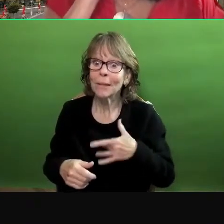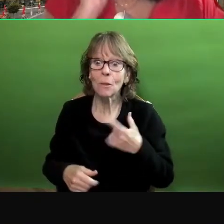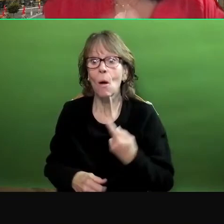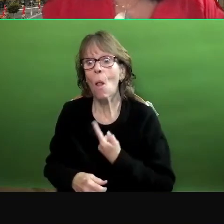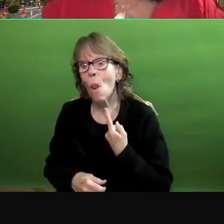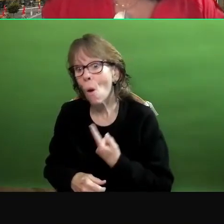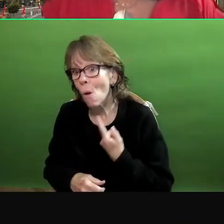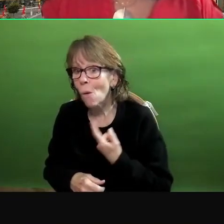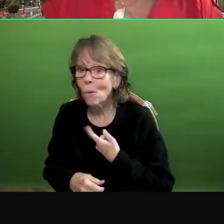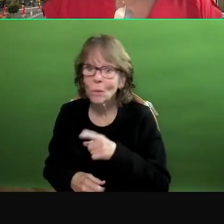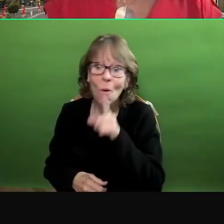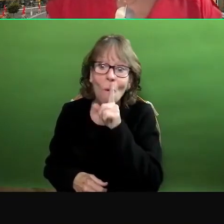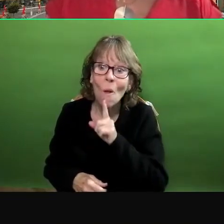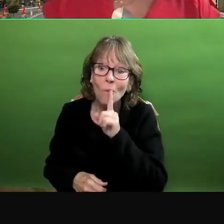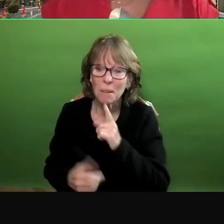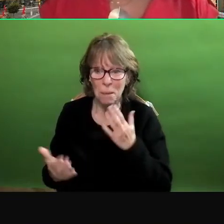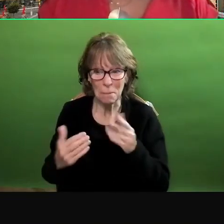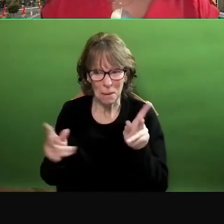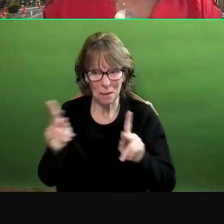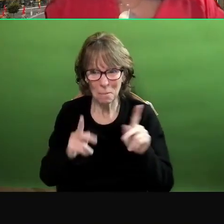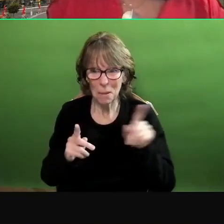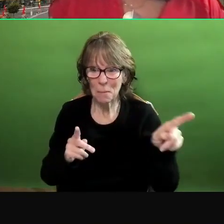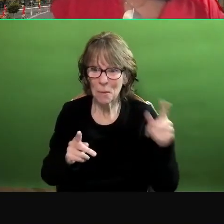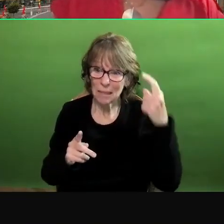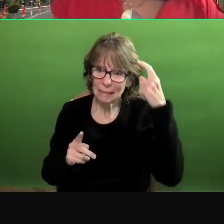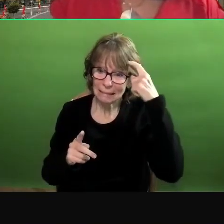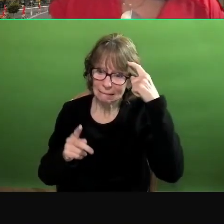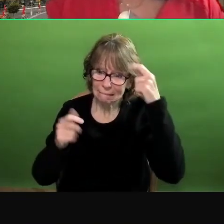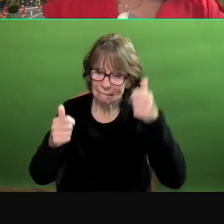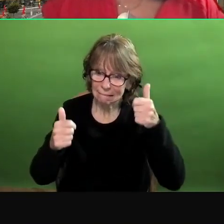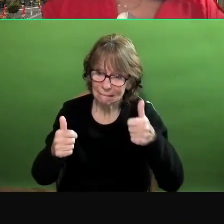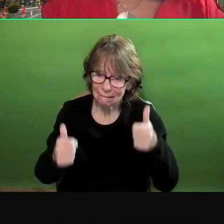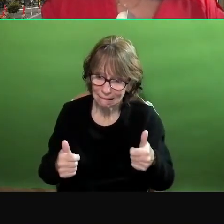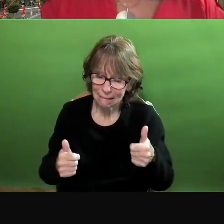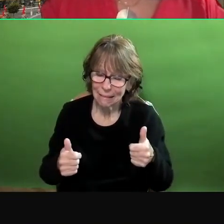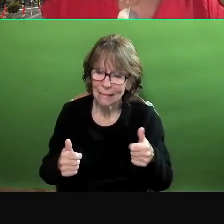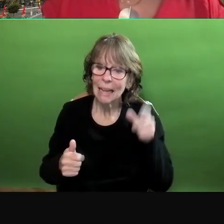especially those with dementia, are experiencing in nursing facilities.